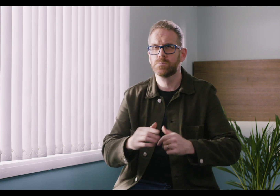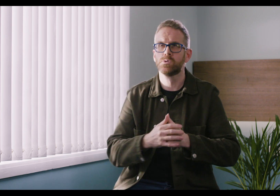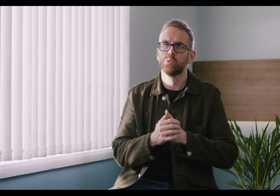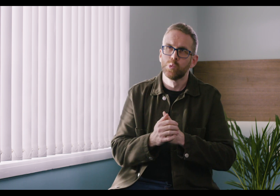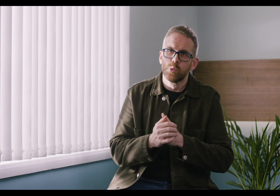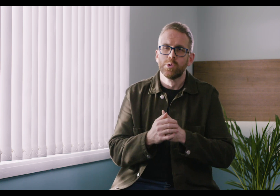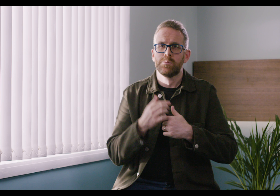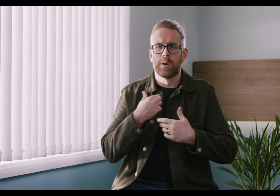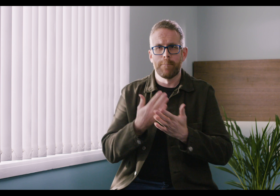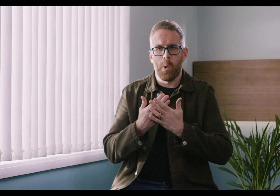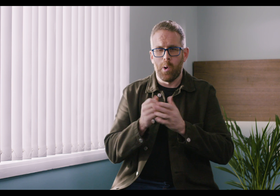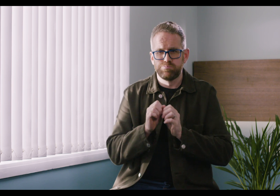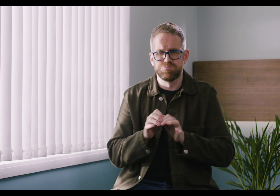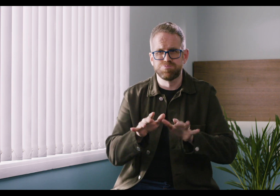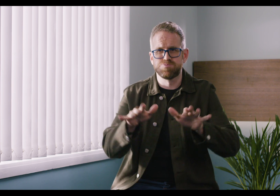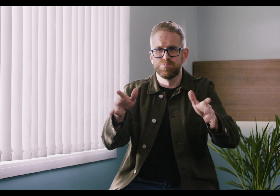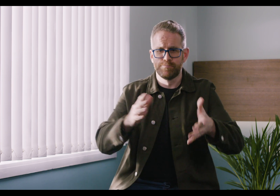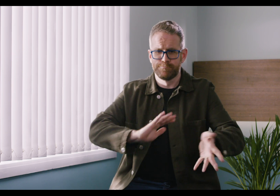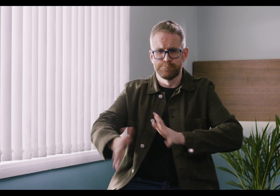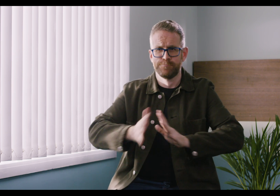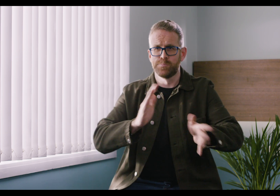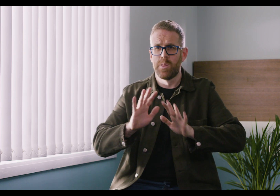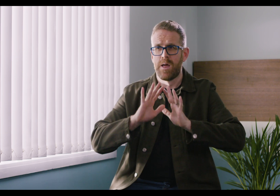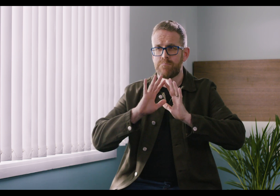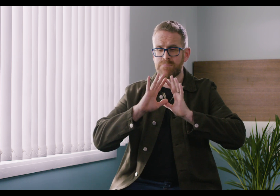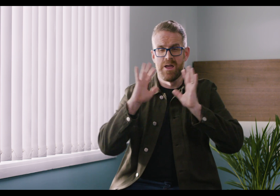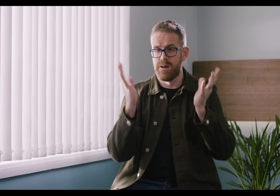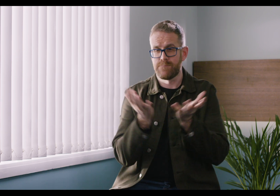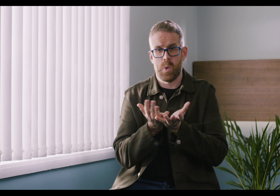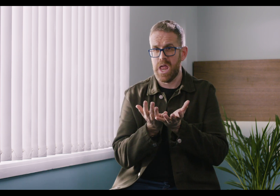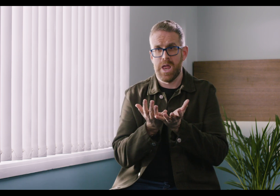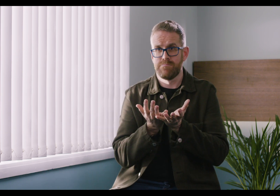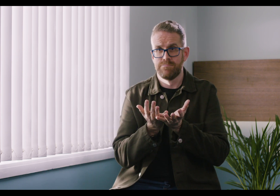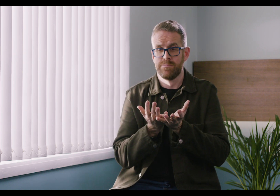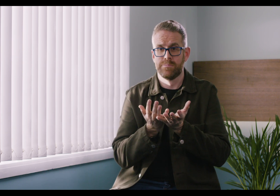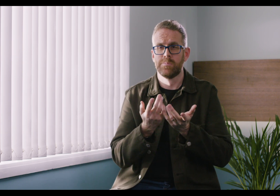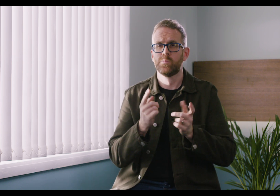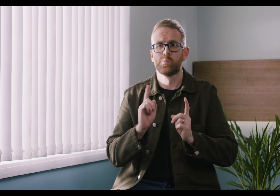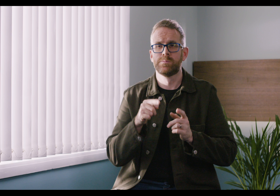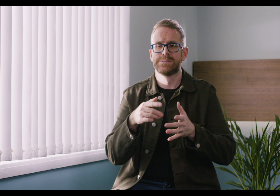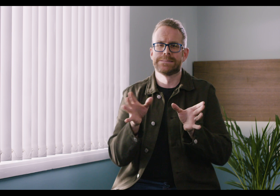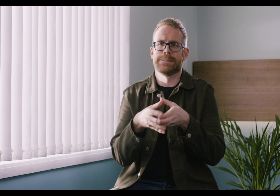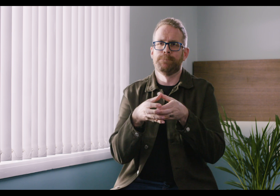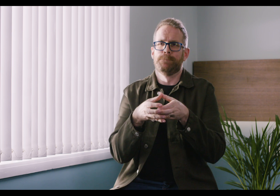and this means more Sign Language everywhere, this is our next step.